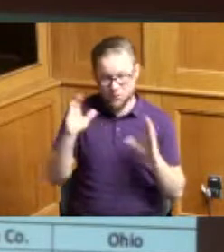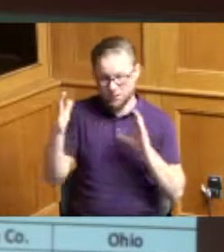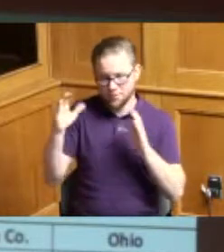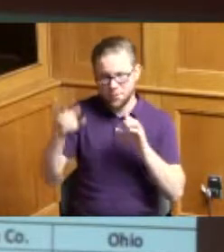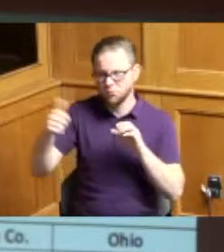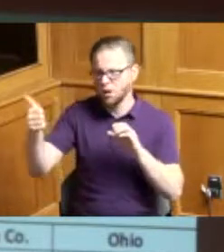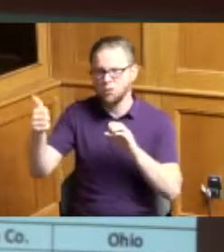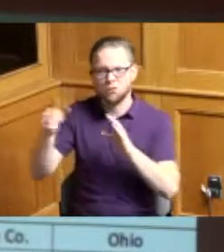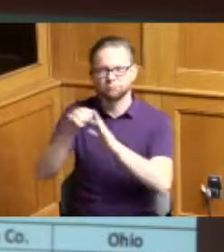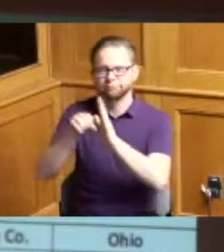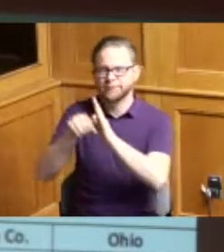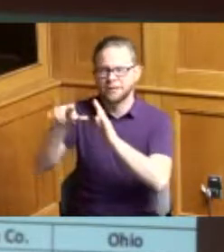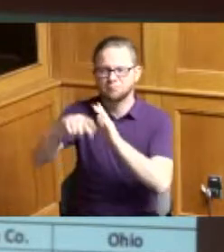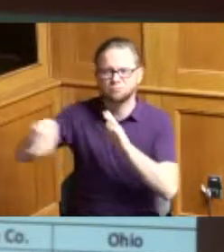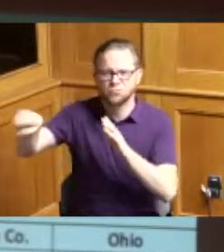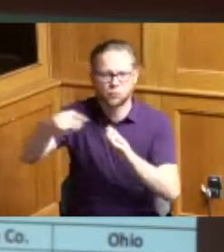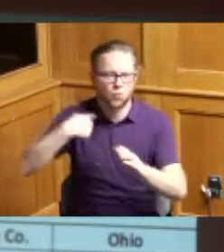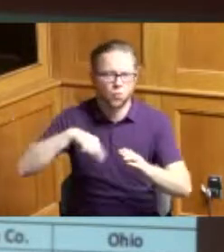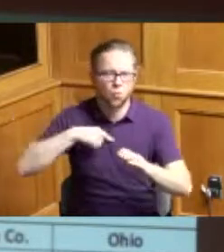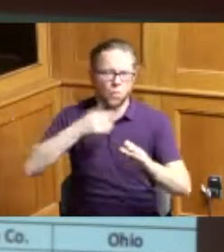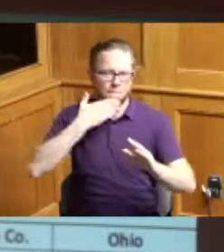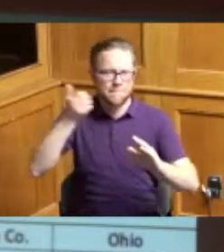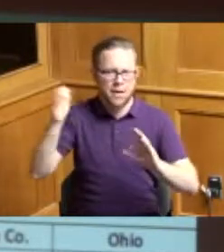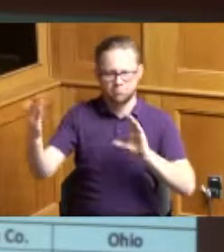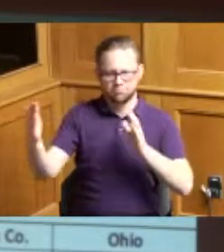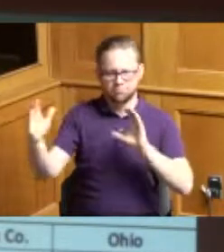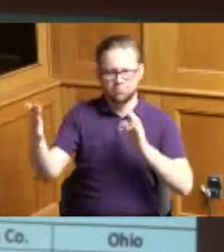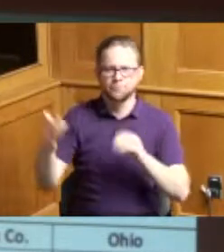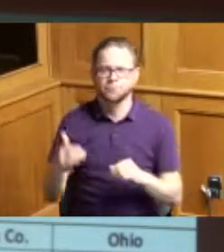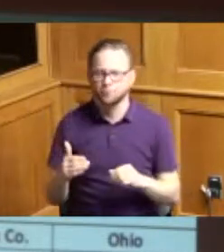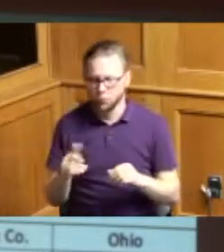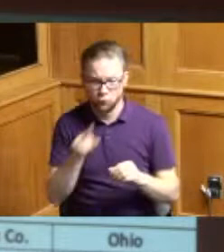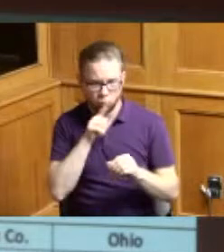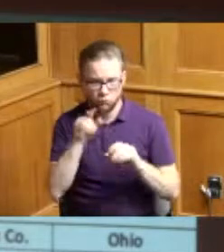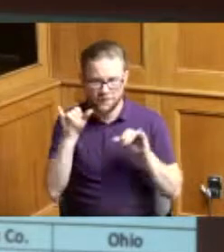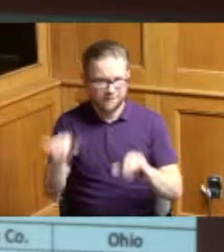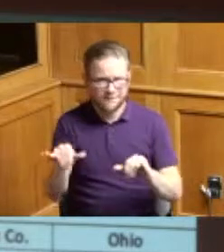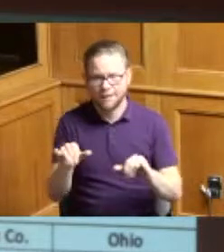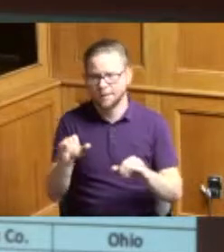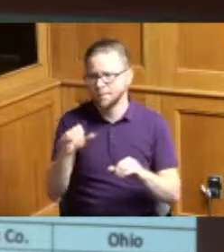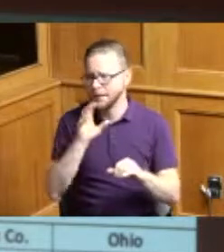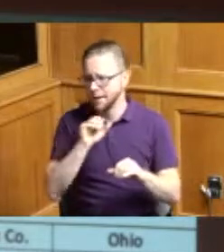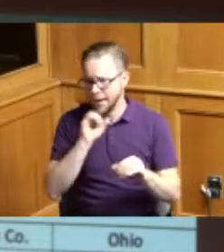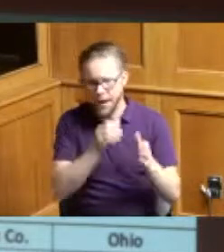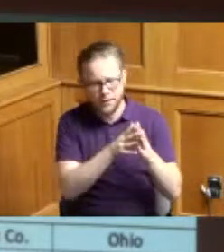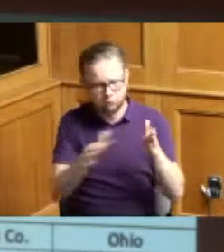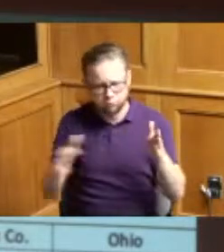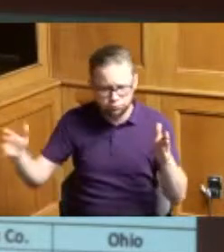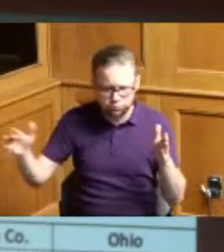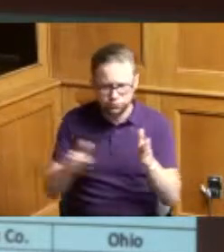look at all of the rates up on the Board whether it's regardless of age or or sex or race Ohio